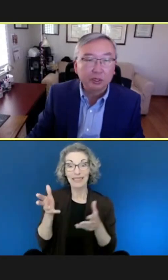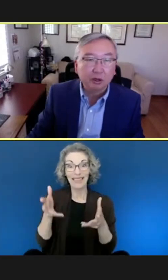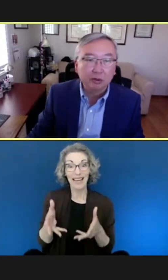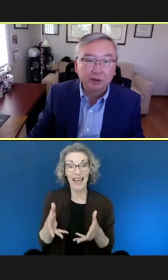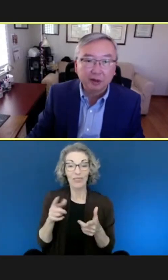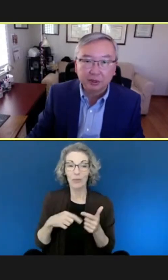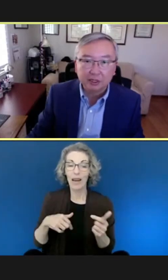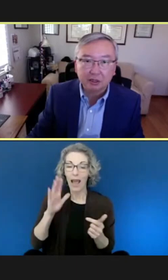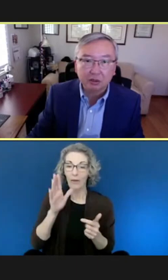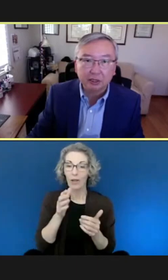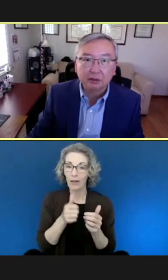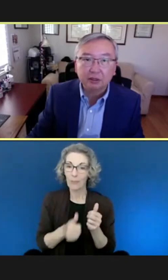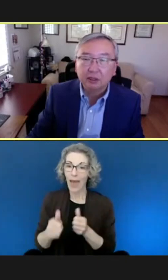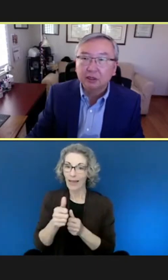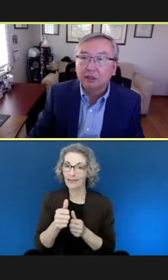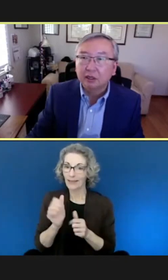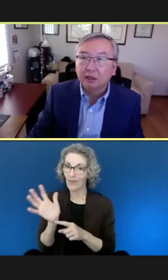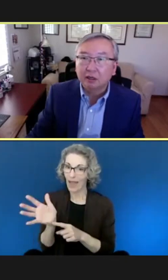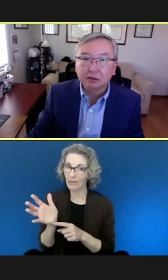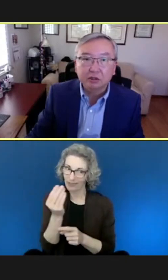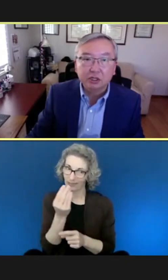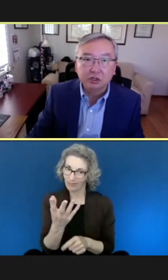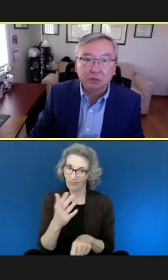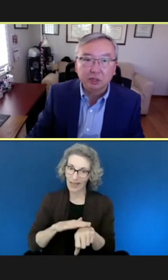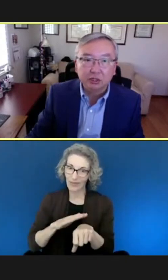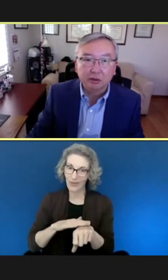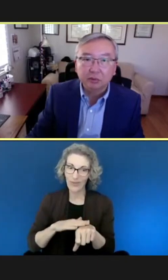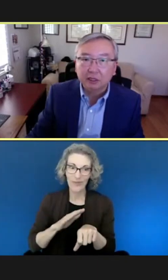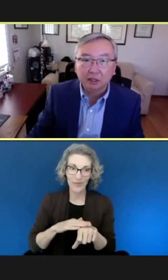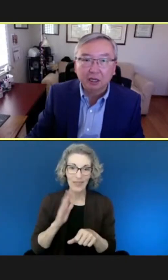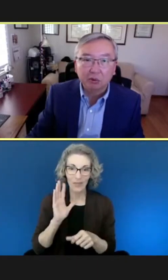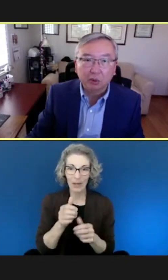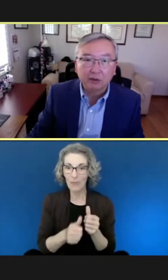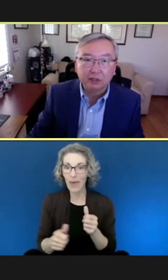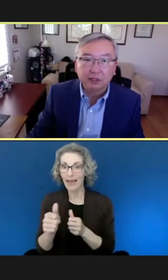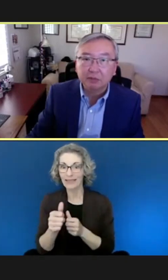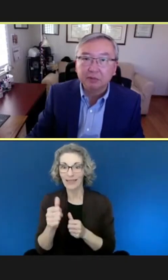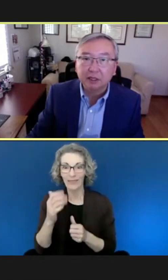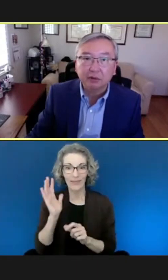a little bit, just to make sure that I'm aware of the time, thank you.